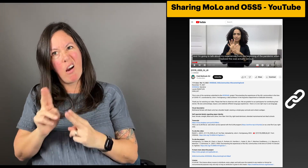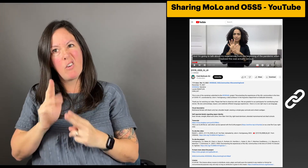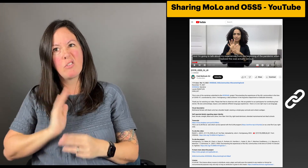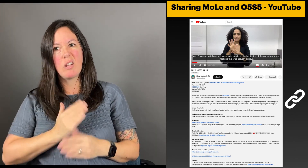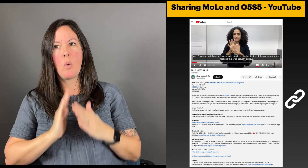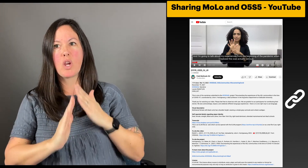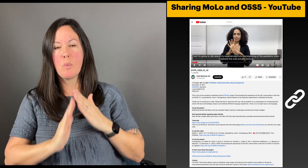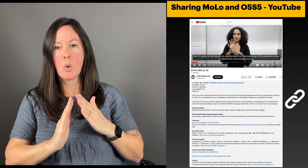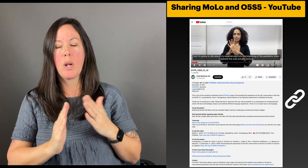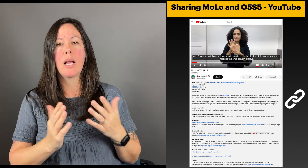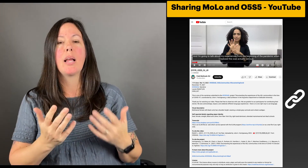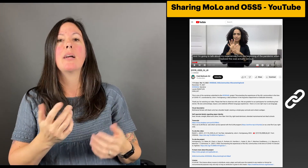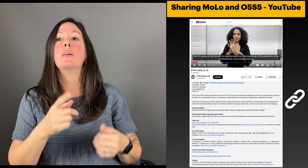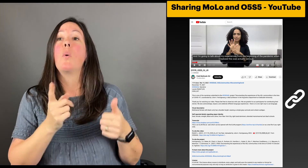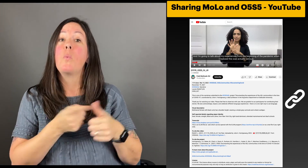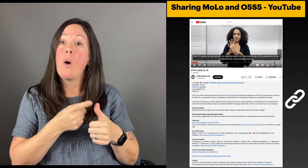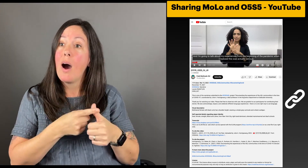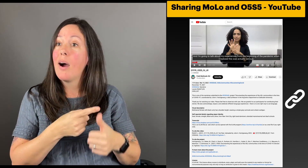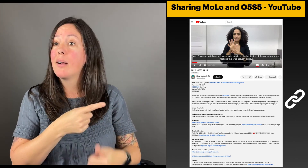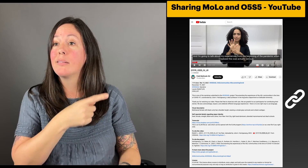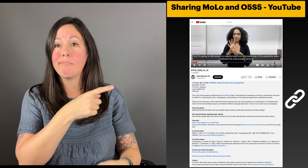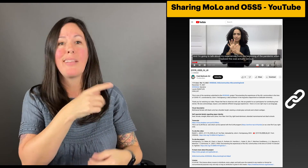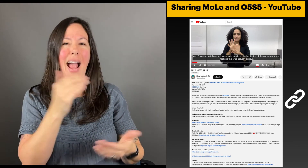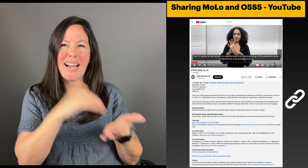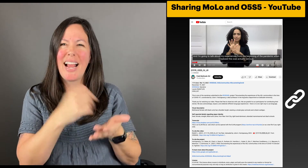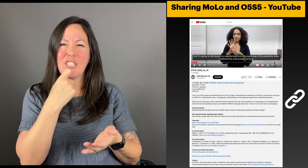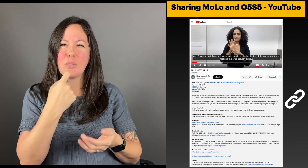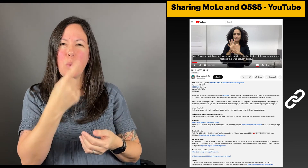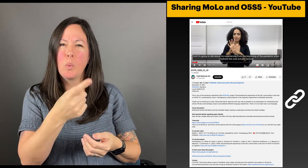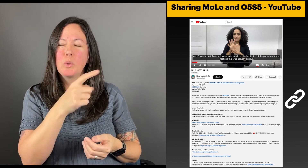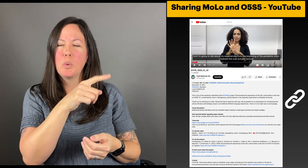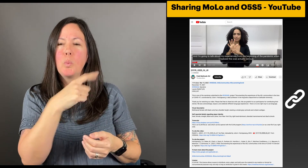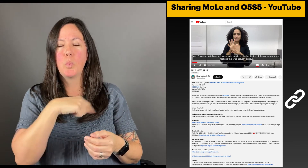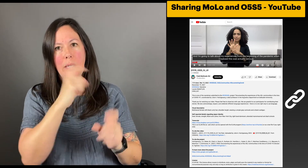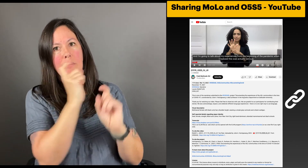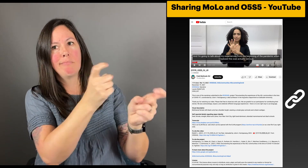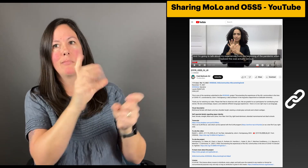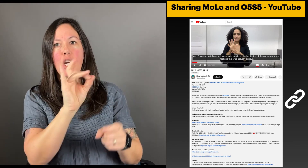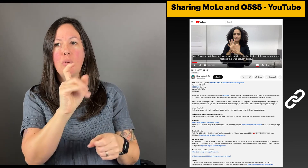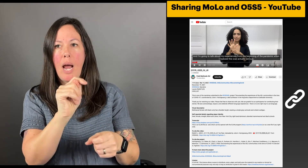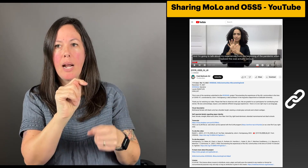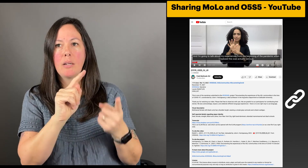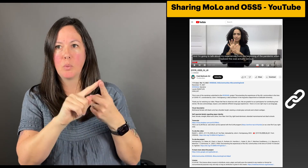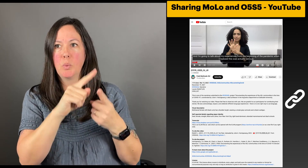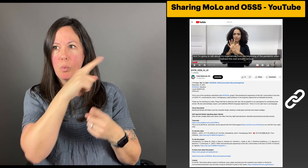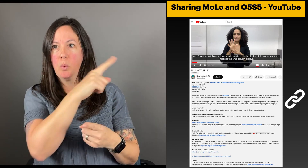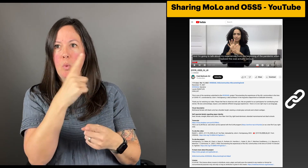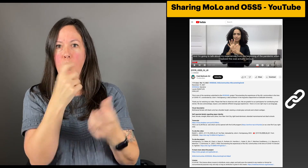accessible all of those kind of things and in a way that honors our